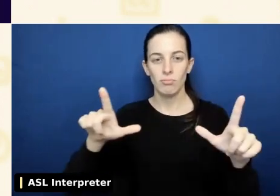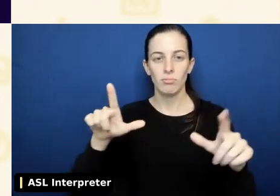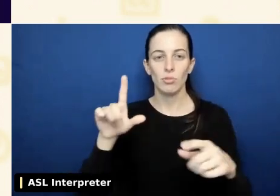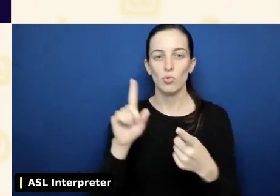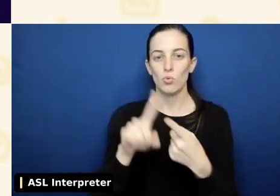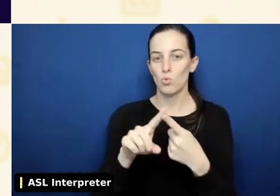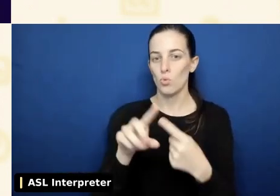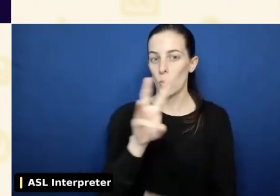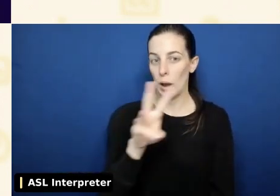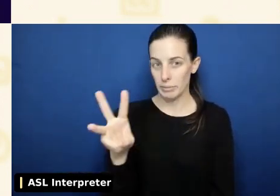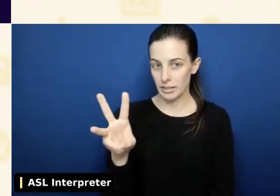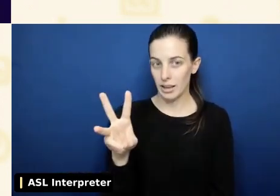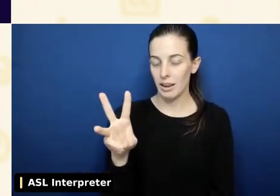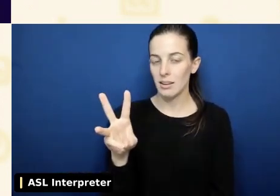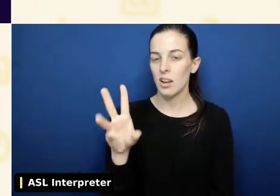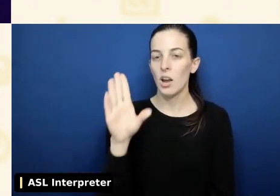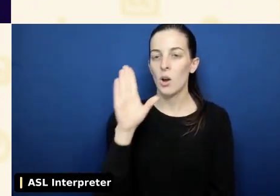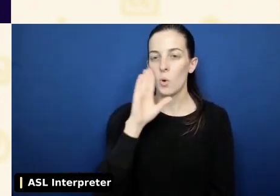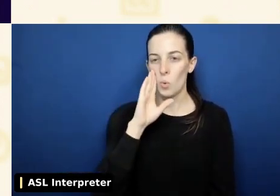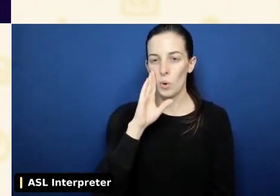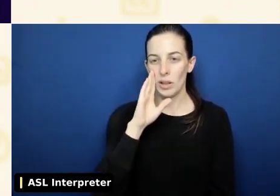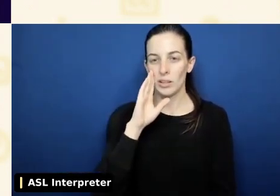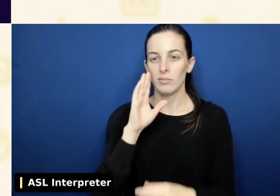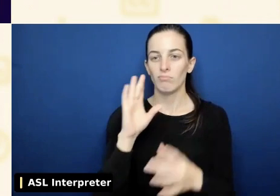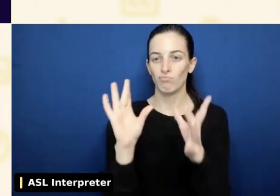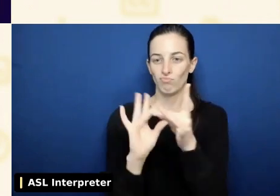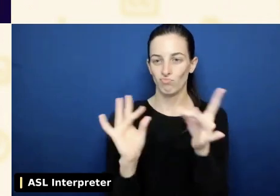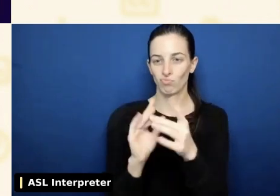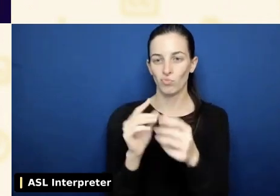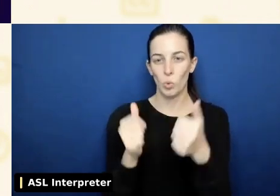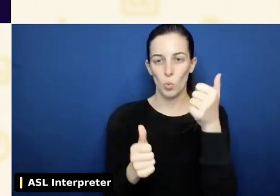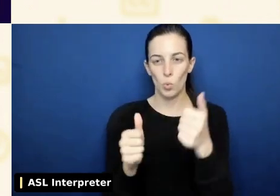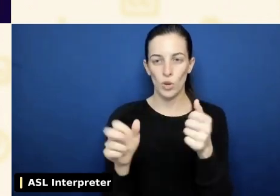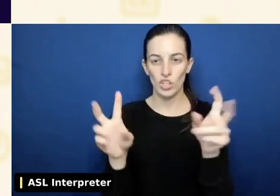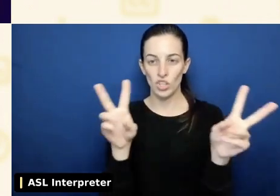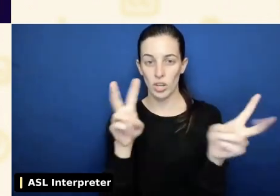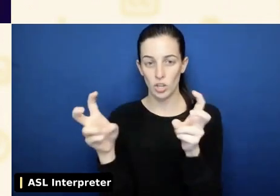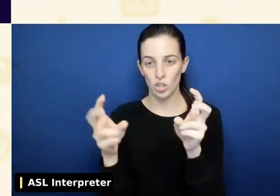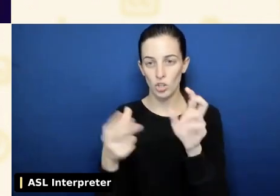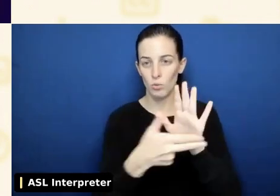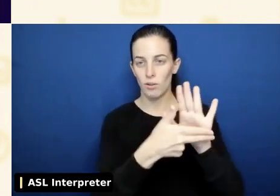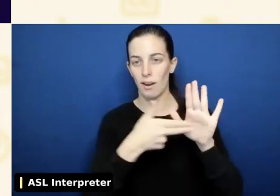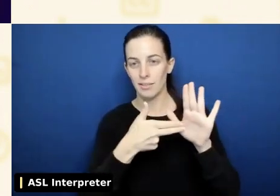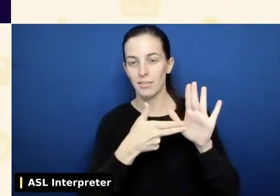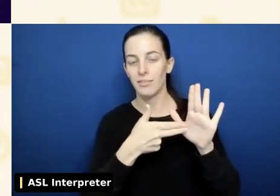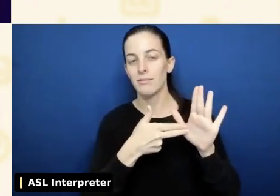and it will load the issue and highlight that image